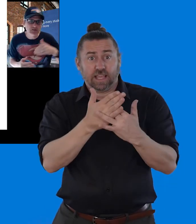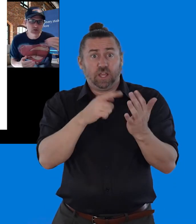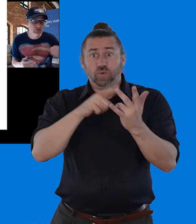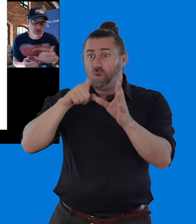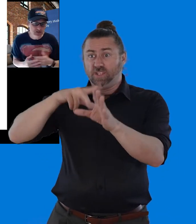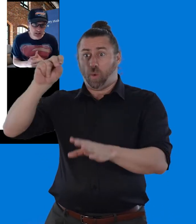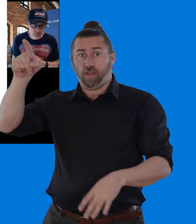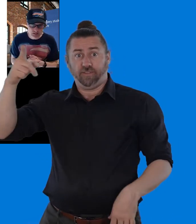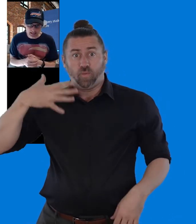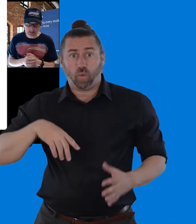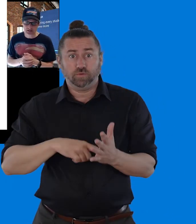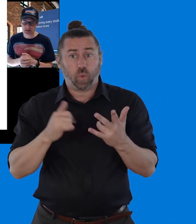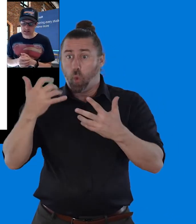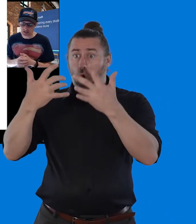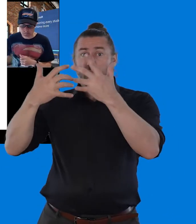or even university level texts, et cetera.